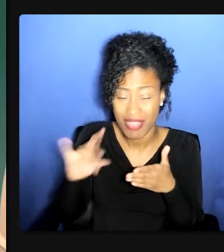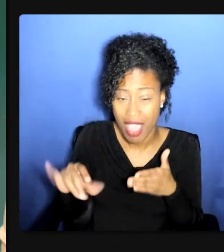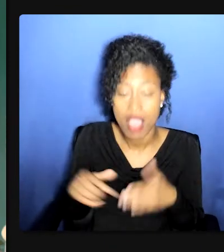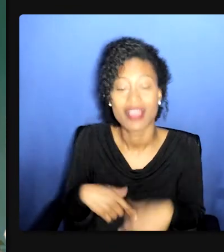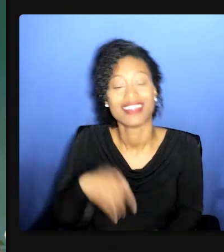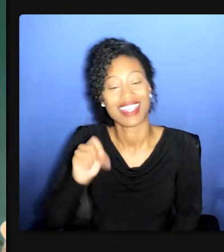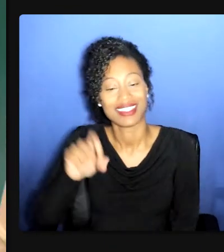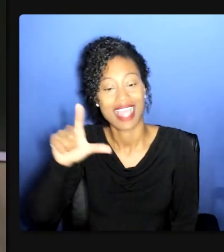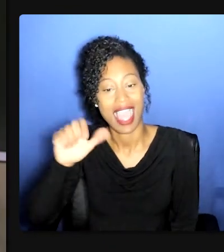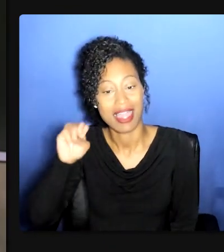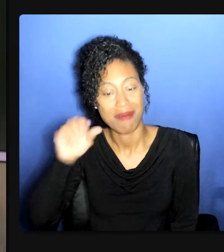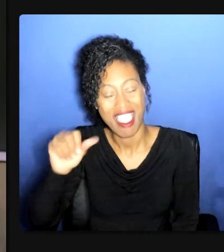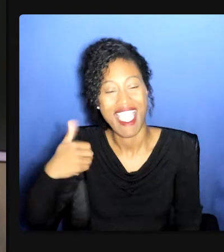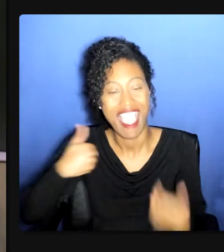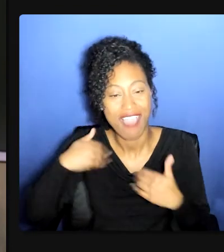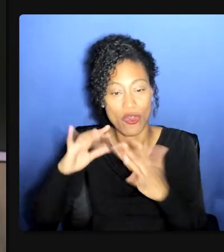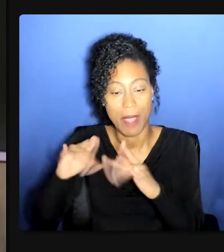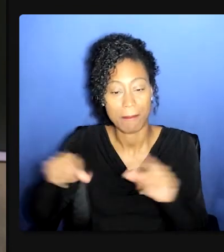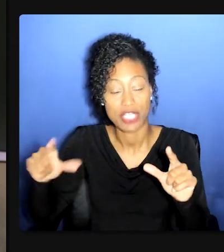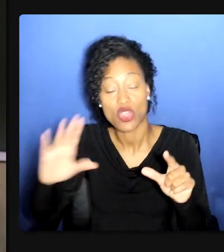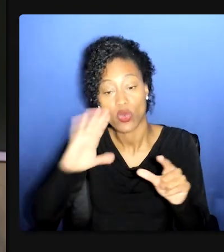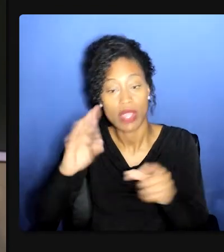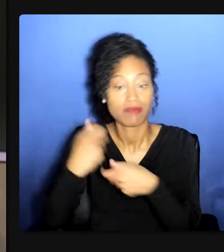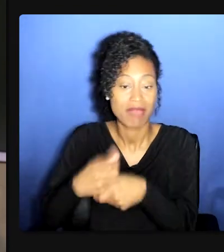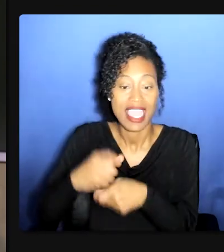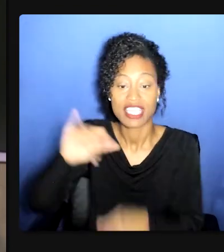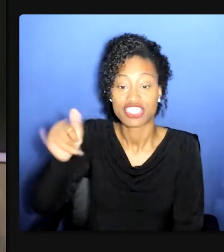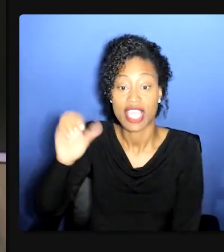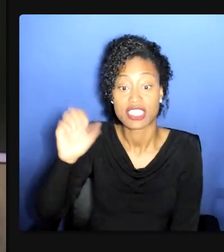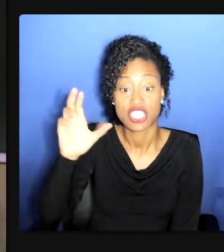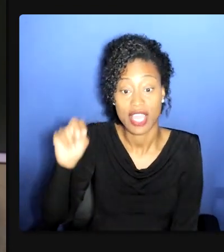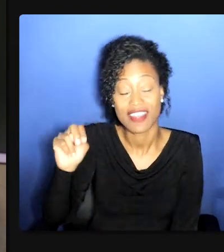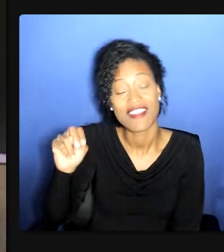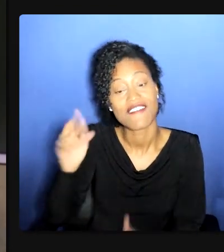LMA also has a Web page that can generate JSON files